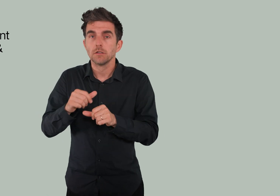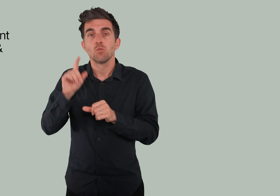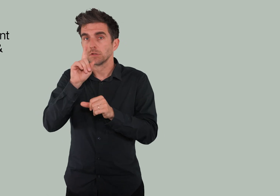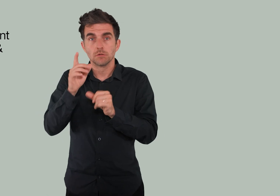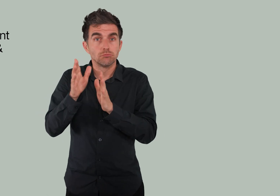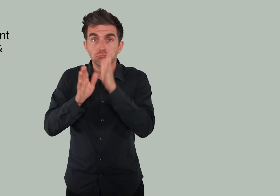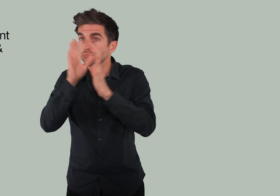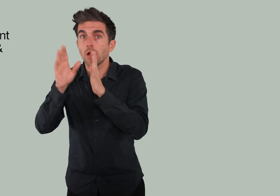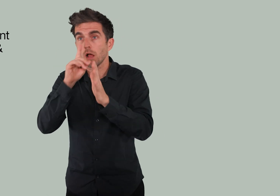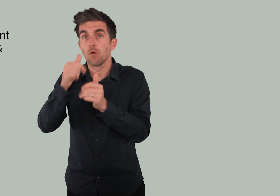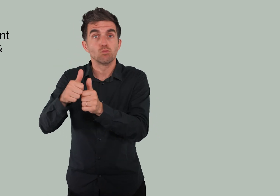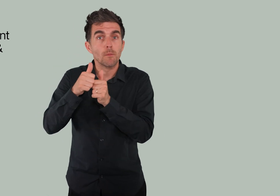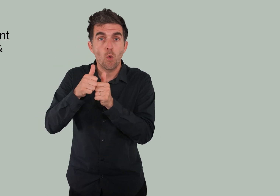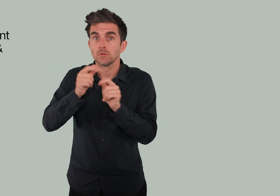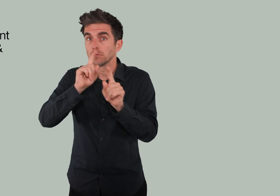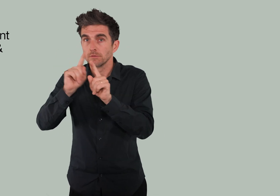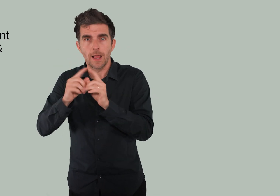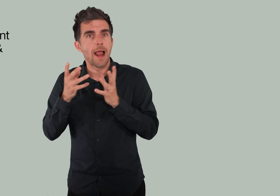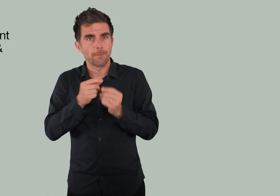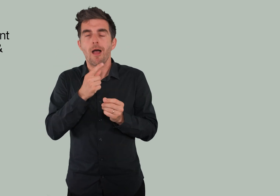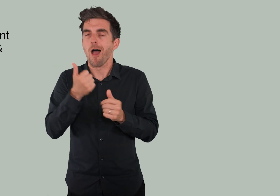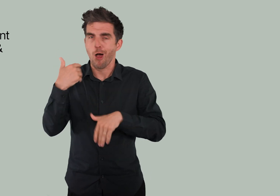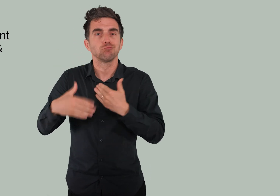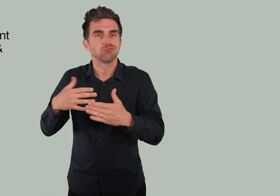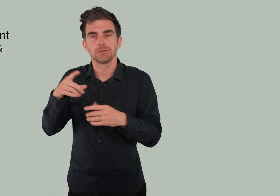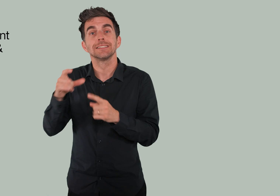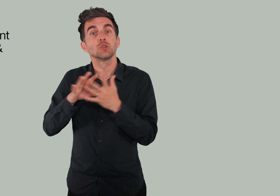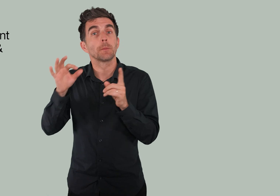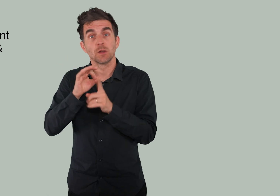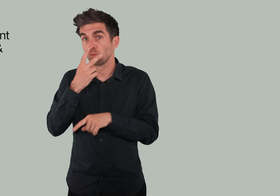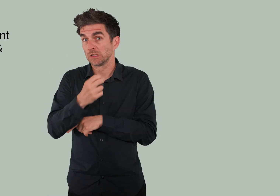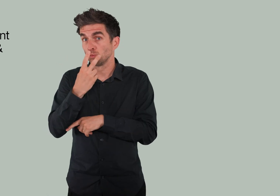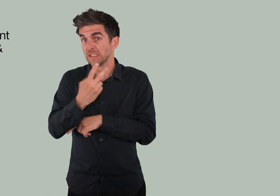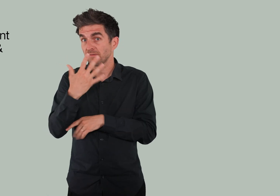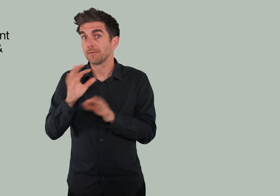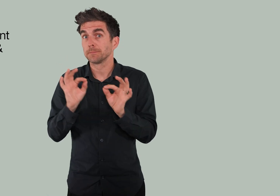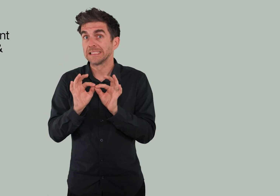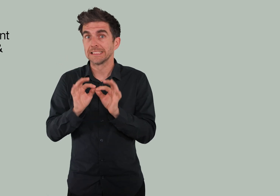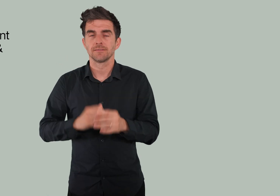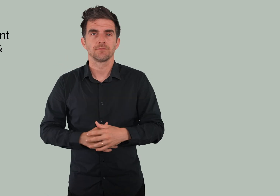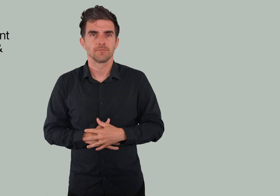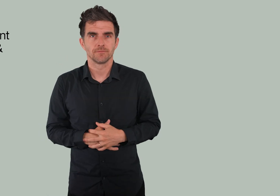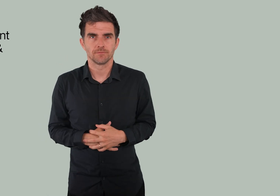and signposting to support to help them through the processes (DWP, 2025b).